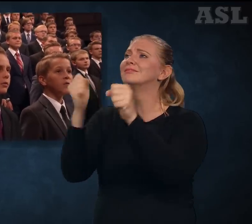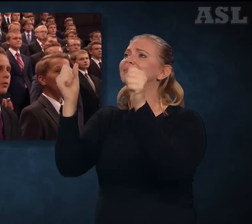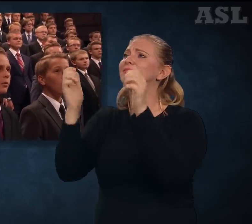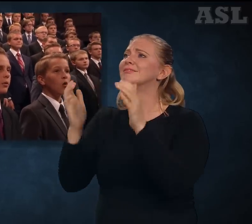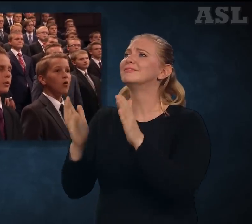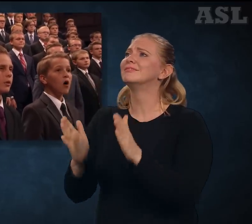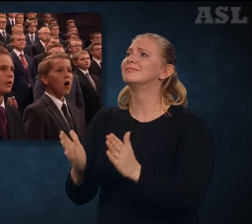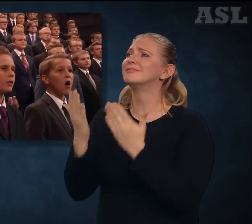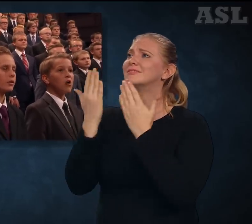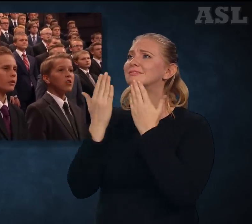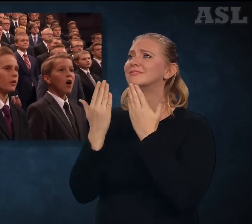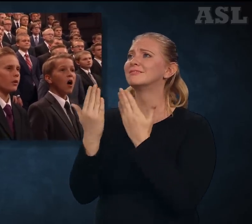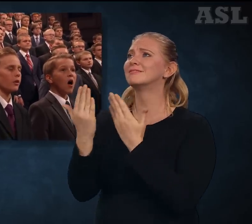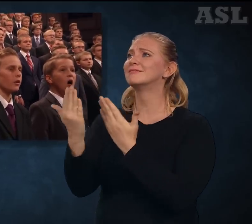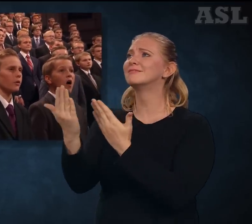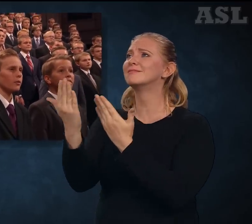WITH THANKFUL HEARTS AND ADORATION.